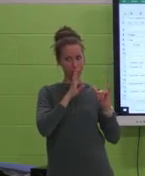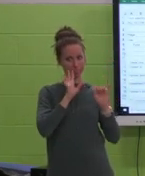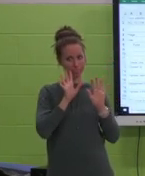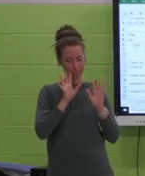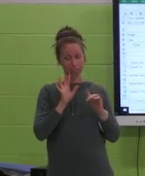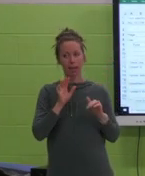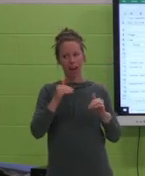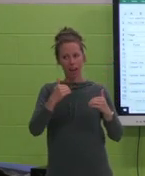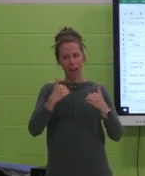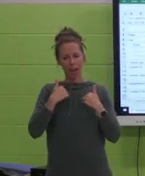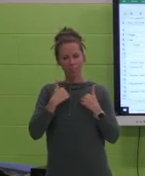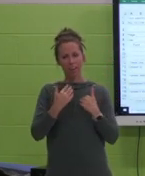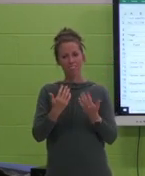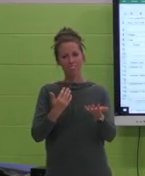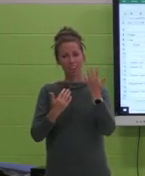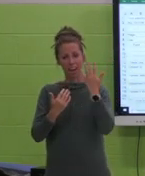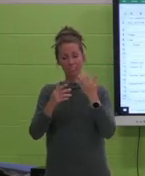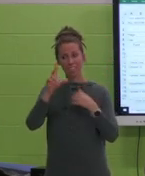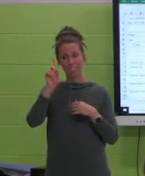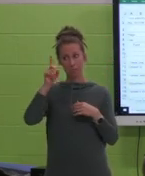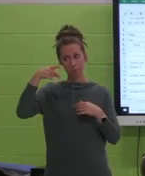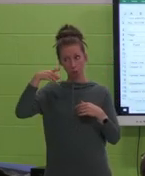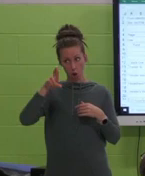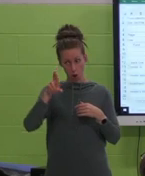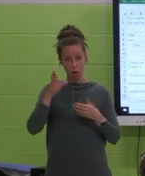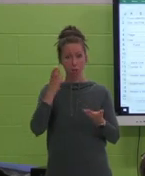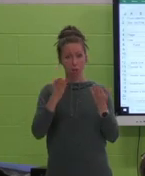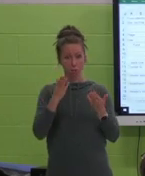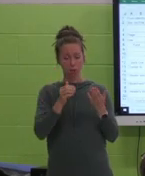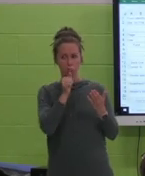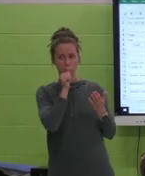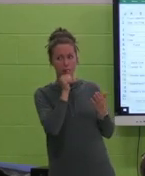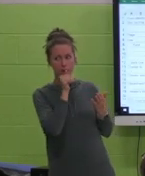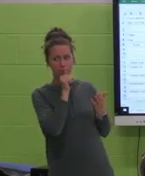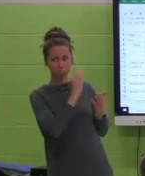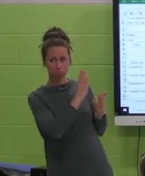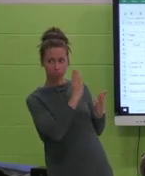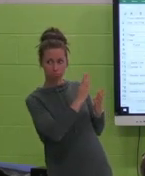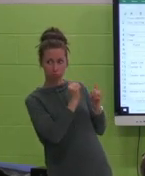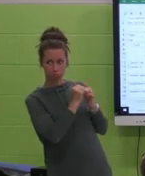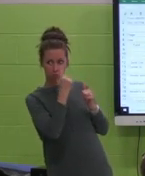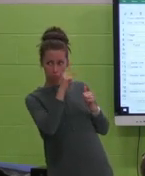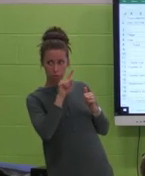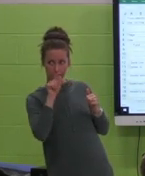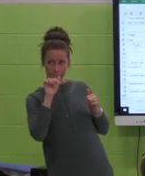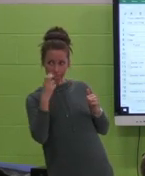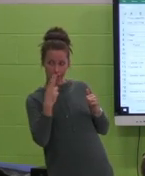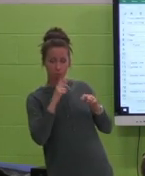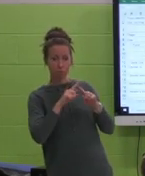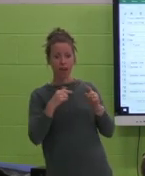I've got about five DPRs and this this might be a private conversation okay but uh there's a few of